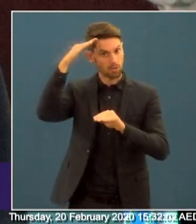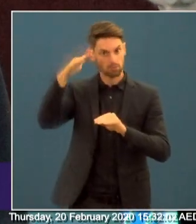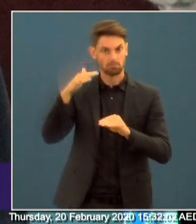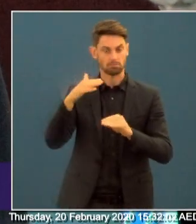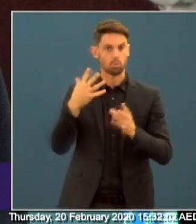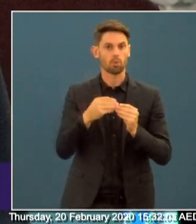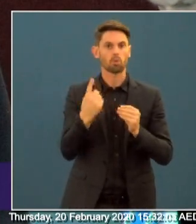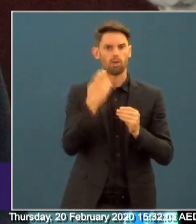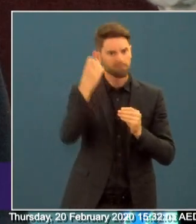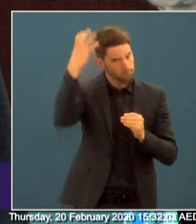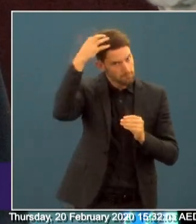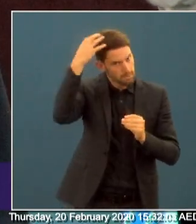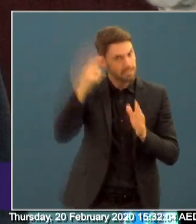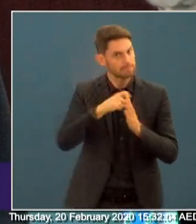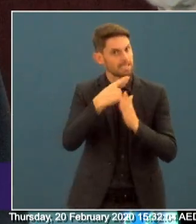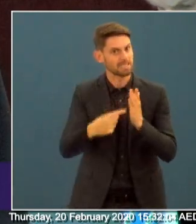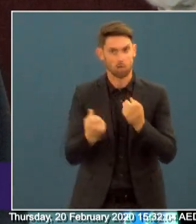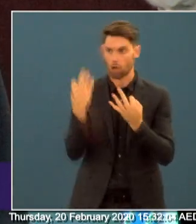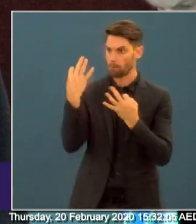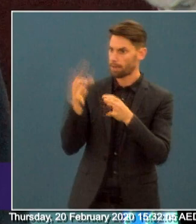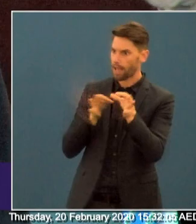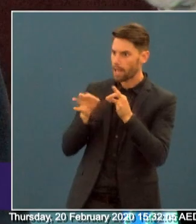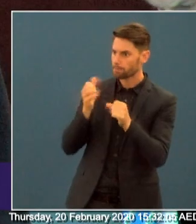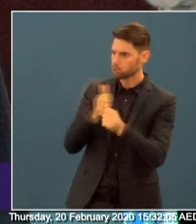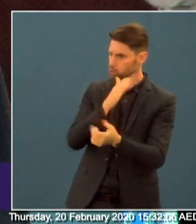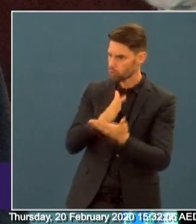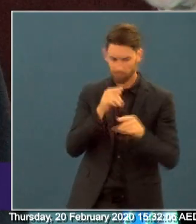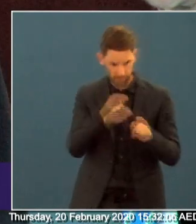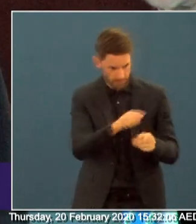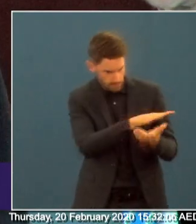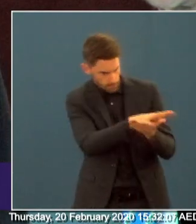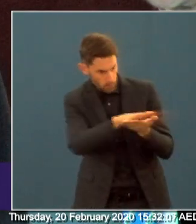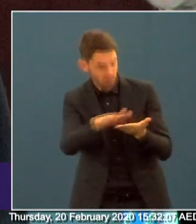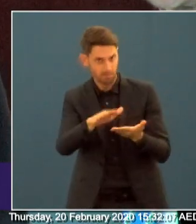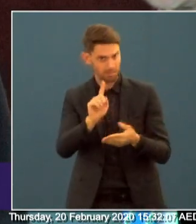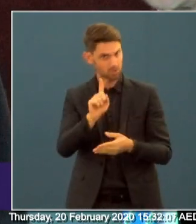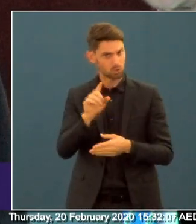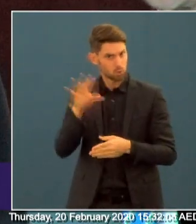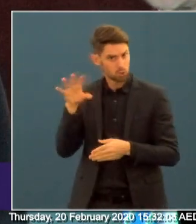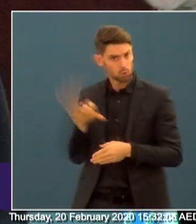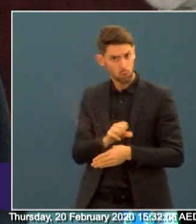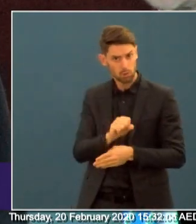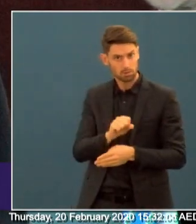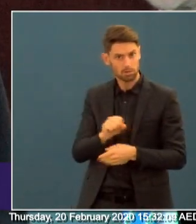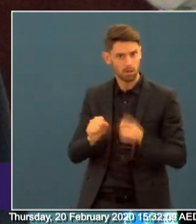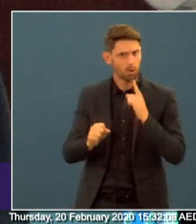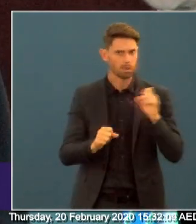intellectual or developmental disability, and you consider that there should be such a plan. Absolutely.